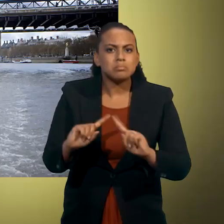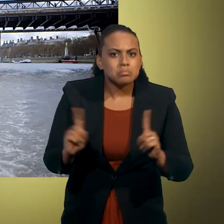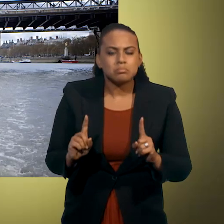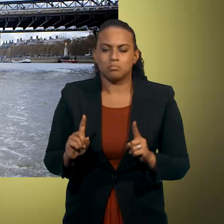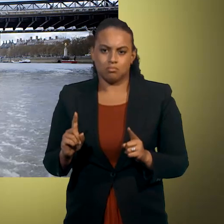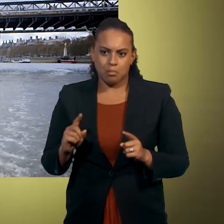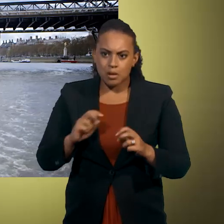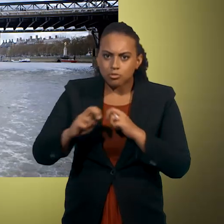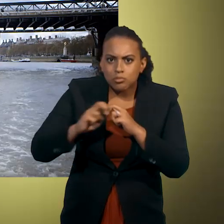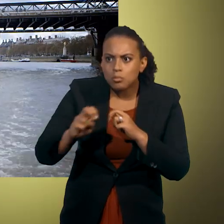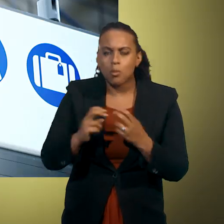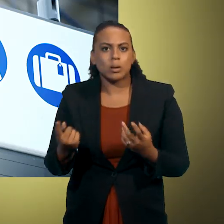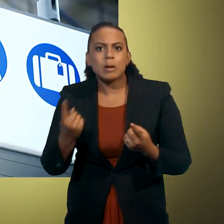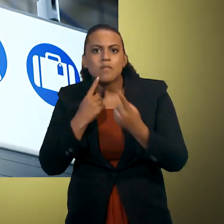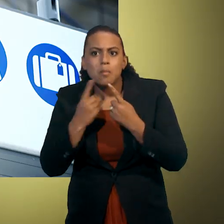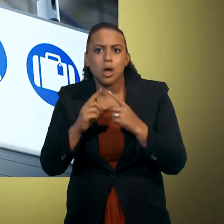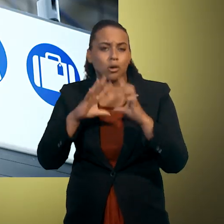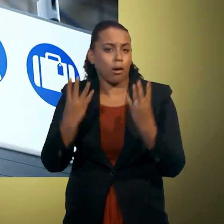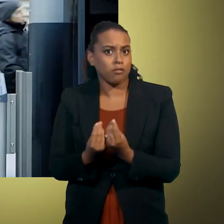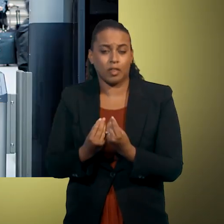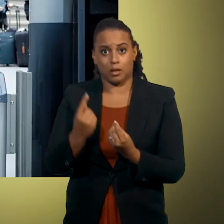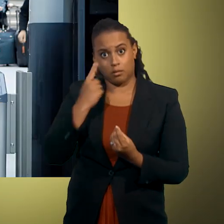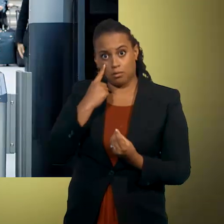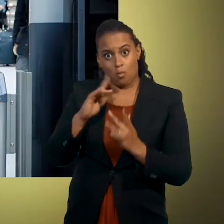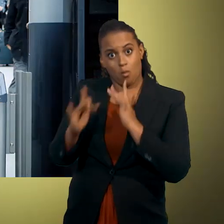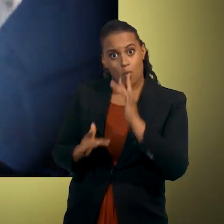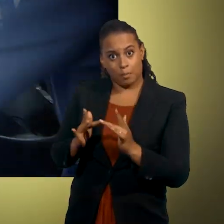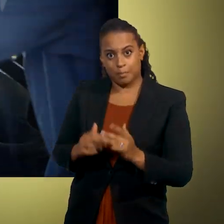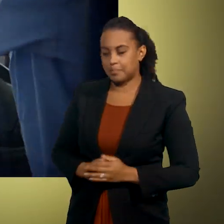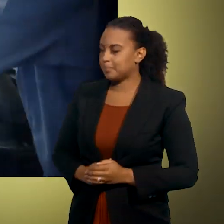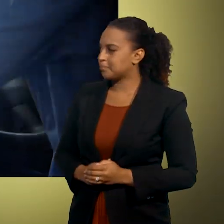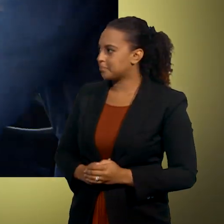as well as other useful public transport access information.